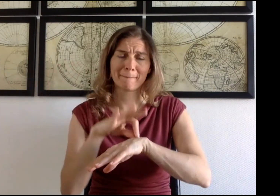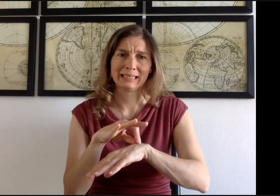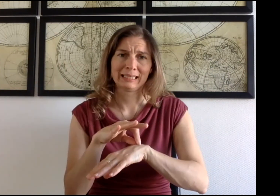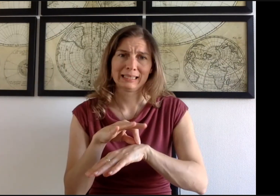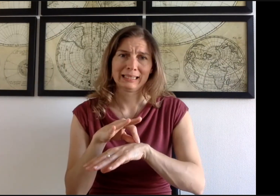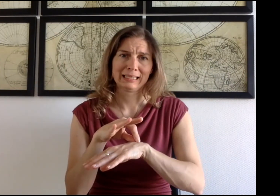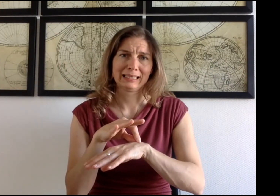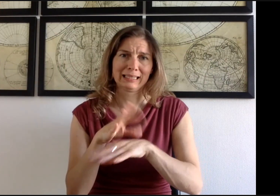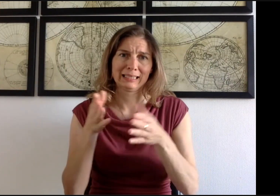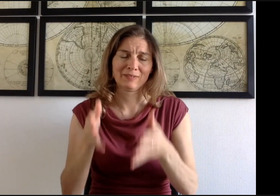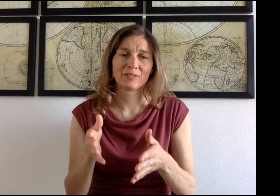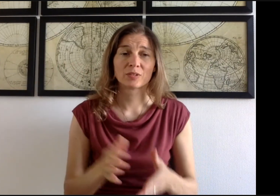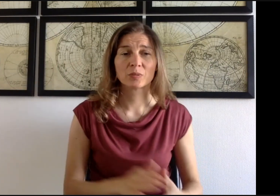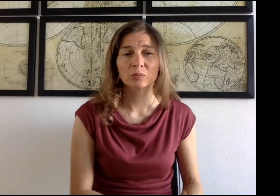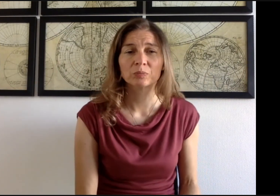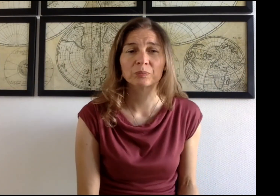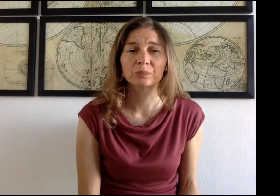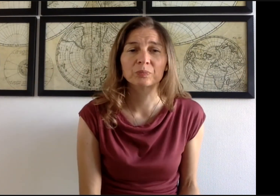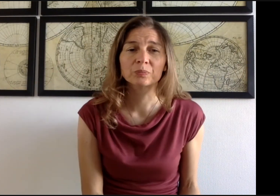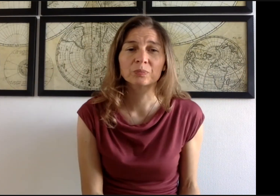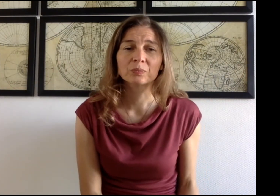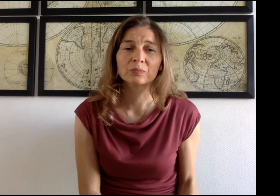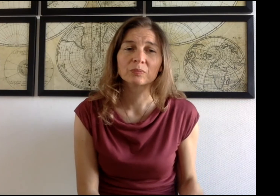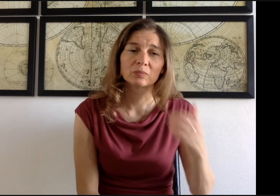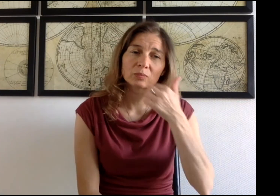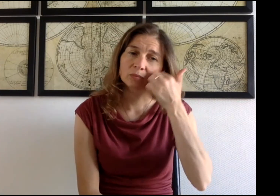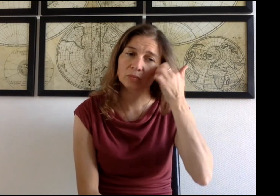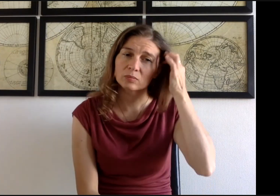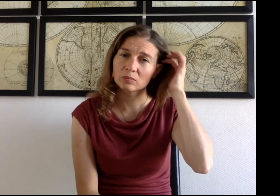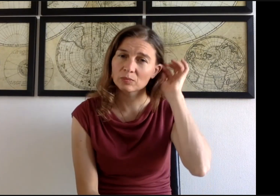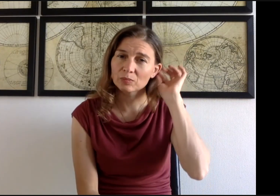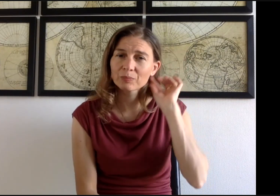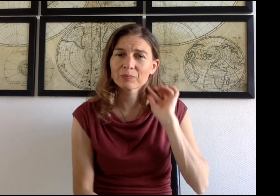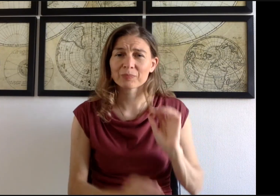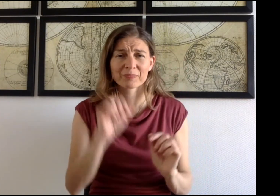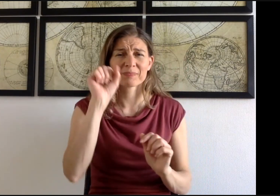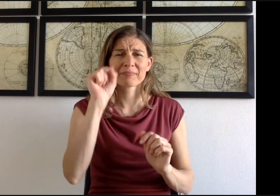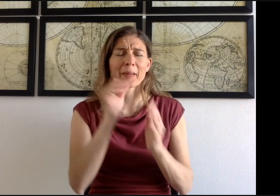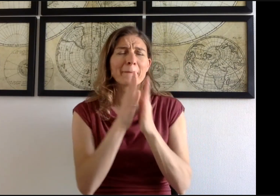Hi, can you give us one more minute? We're reconnecting again.